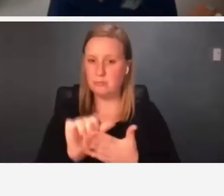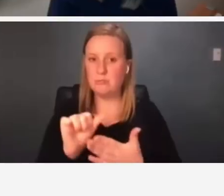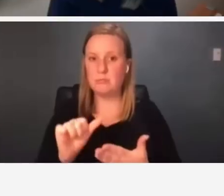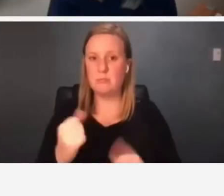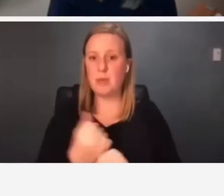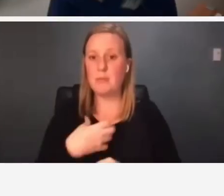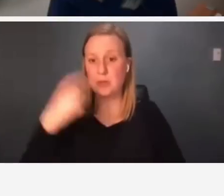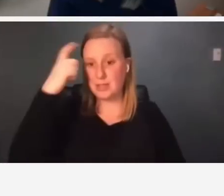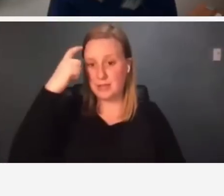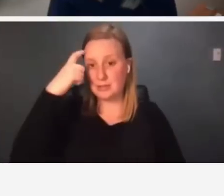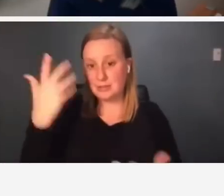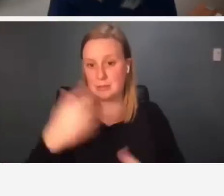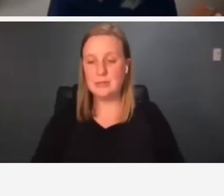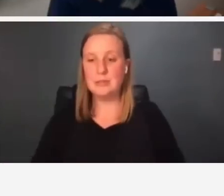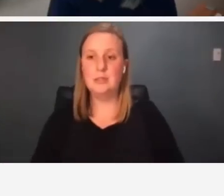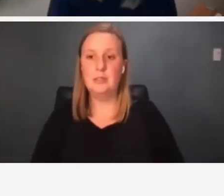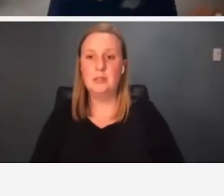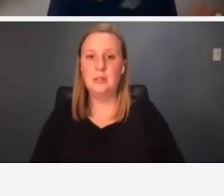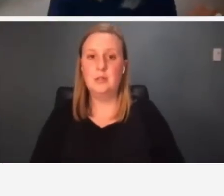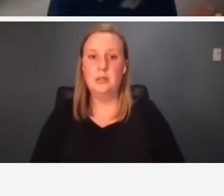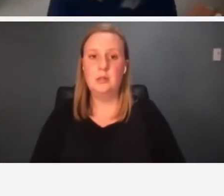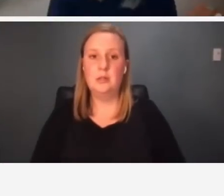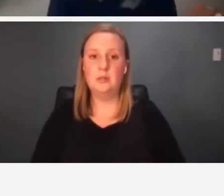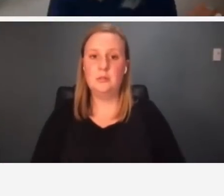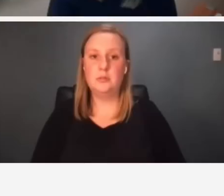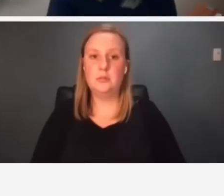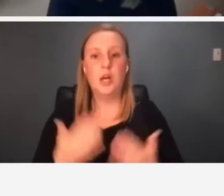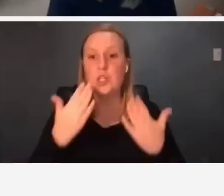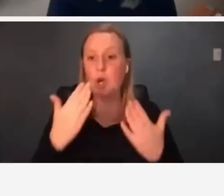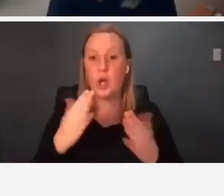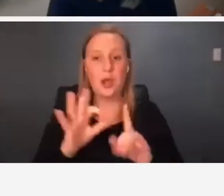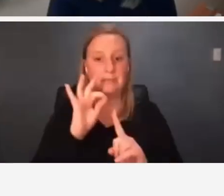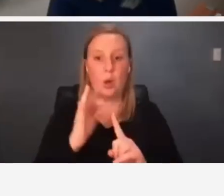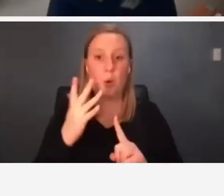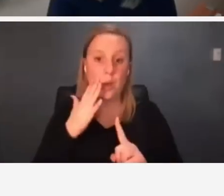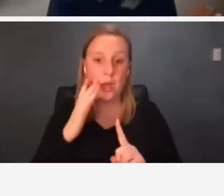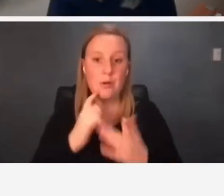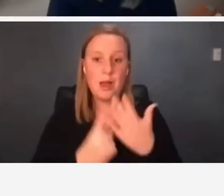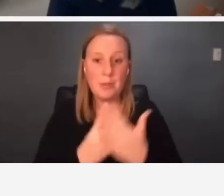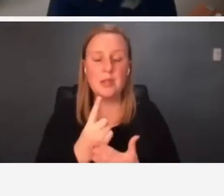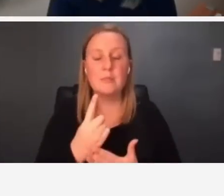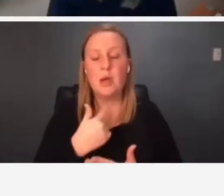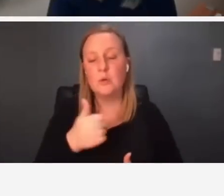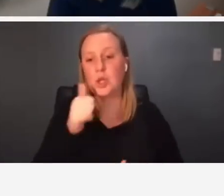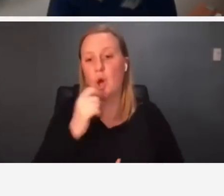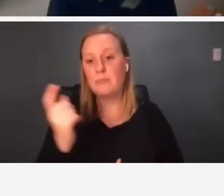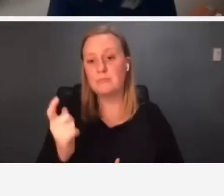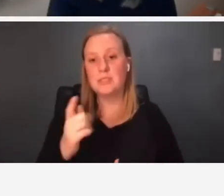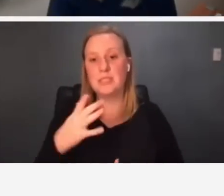be looking at. I don't have a precise ETA but we do know that that's a pretty major exercise and we'll need to come to it pretty soon.